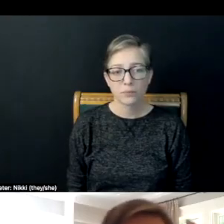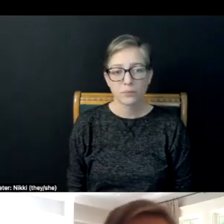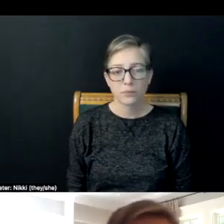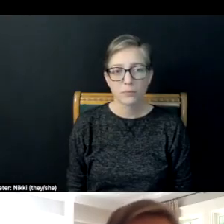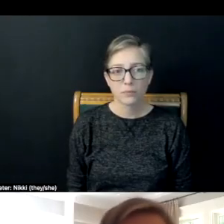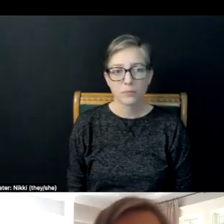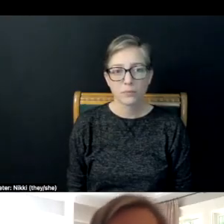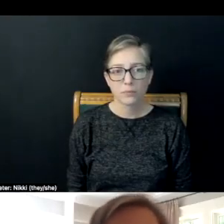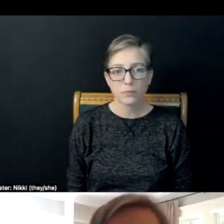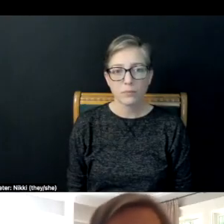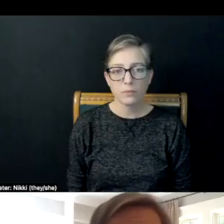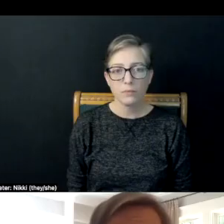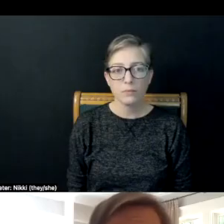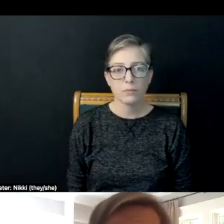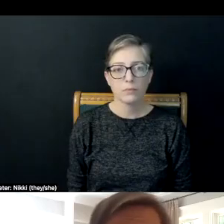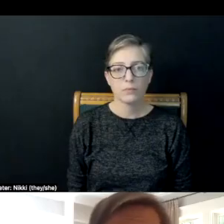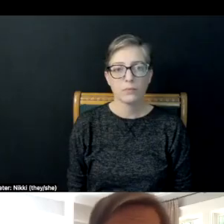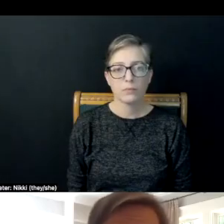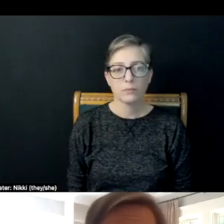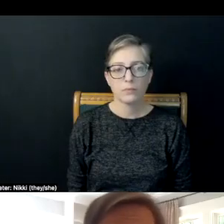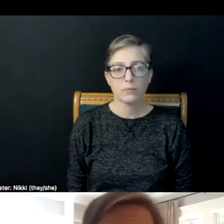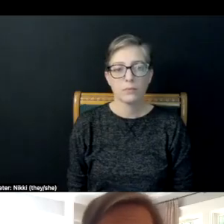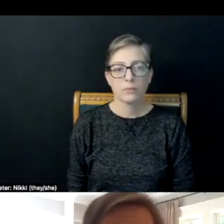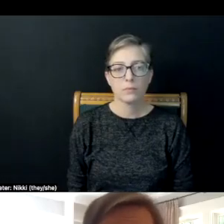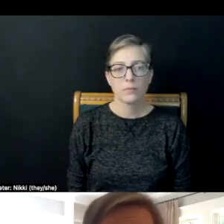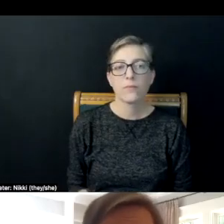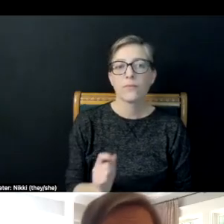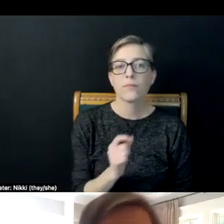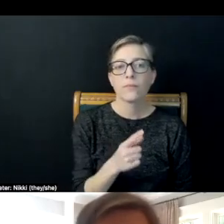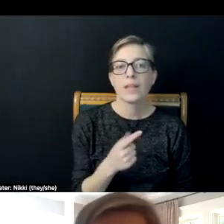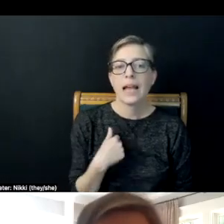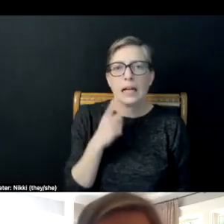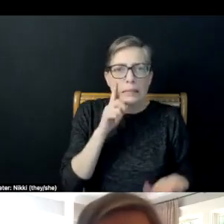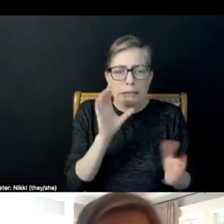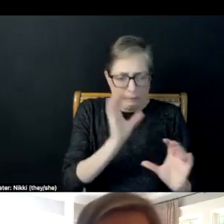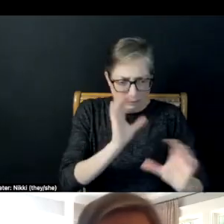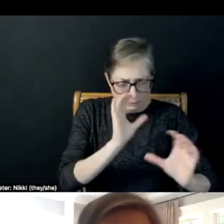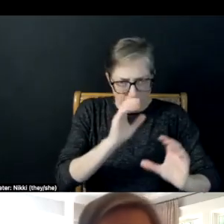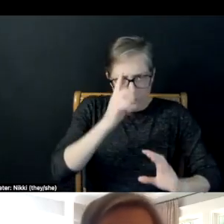I couldn't find any evidence around parents and the NICU, there are not any papers that I know of.